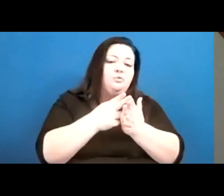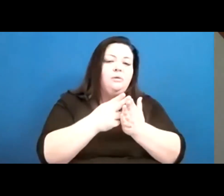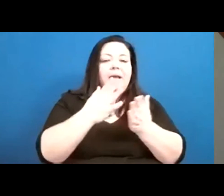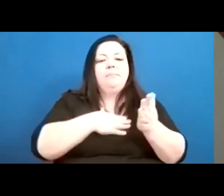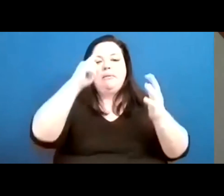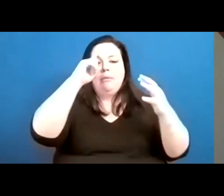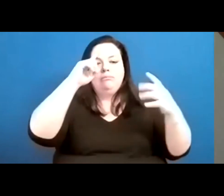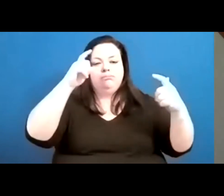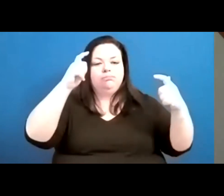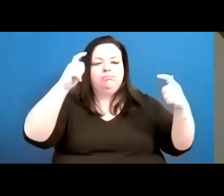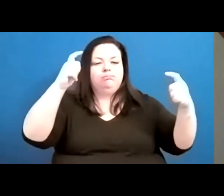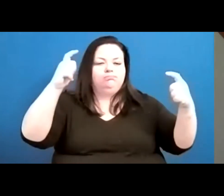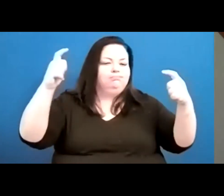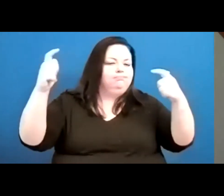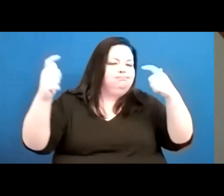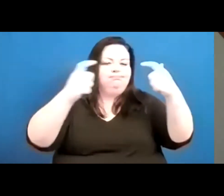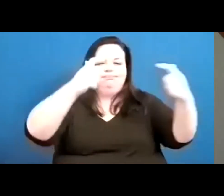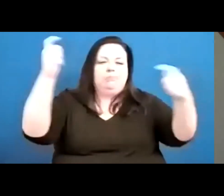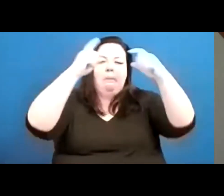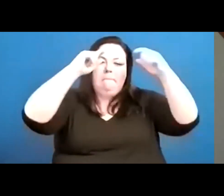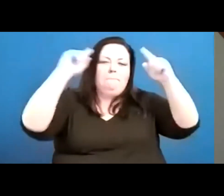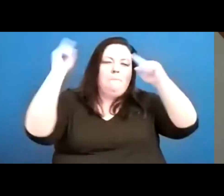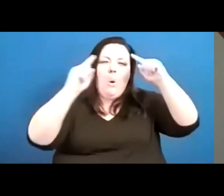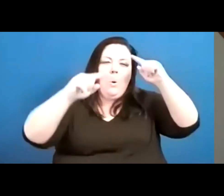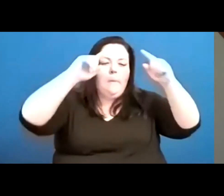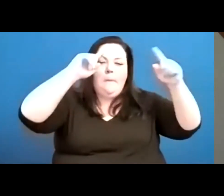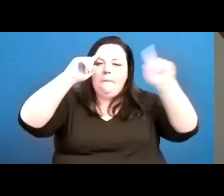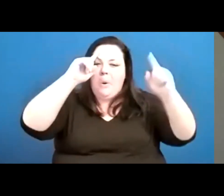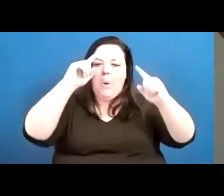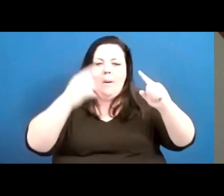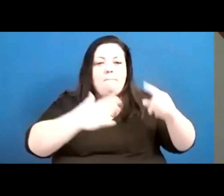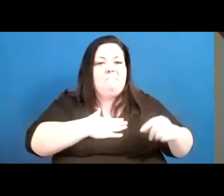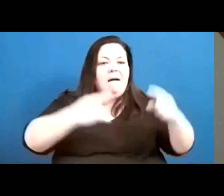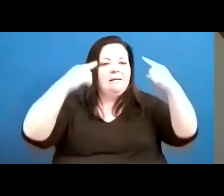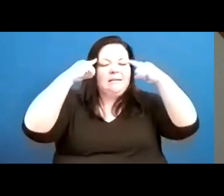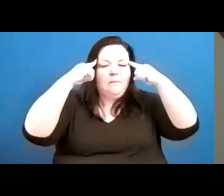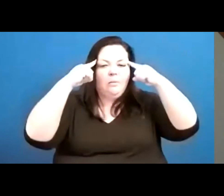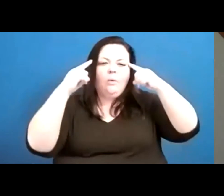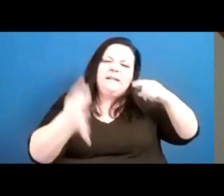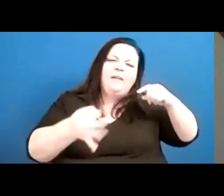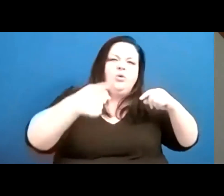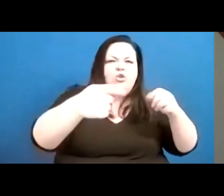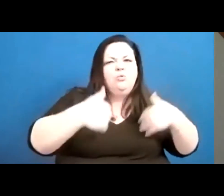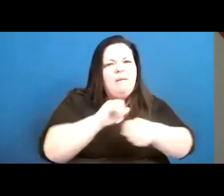to a thunderhead, lightning in my temples -/ my temples, asshole, you have plenty -//